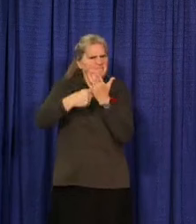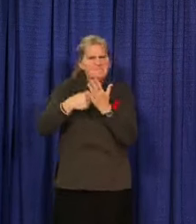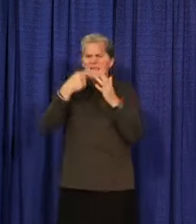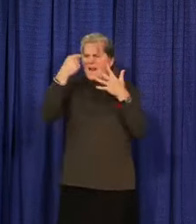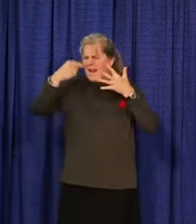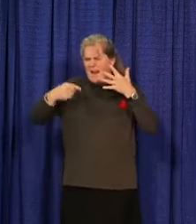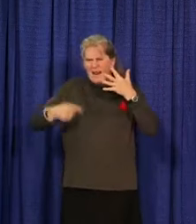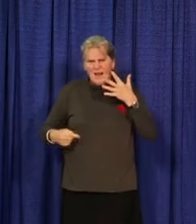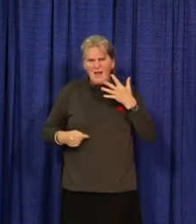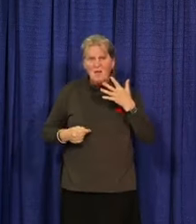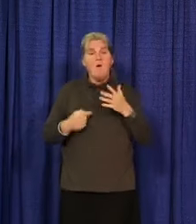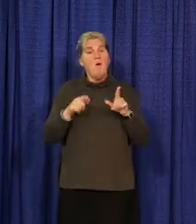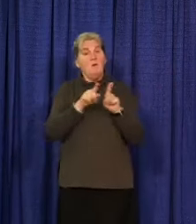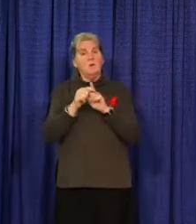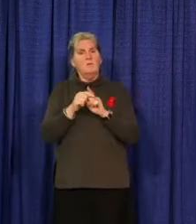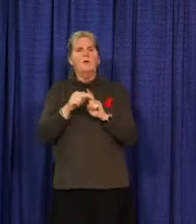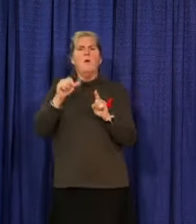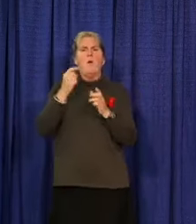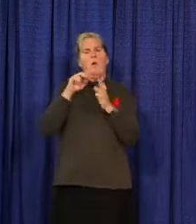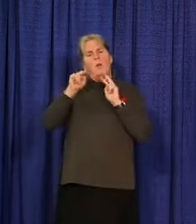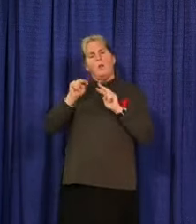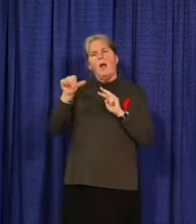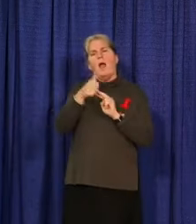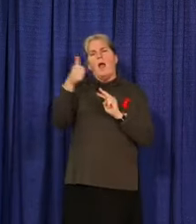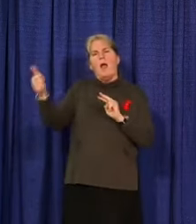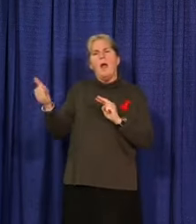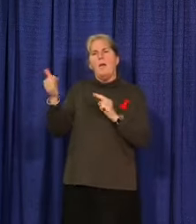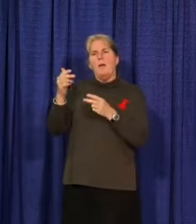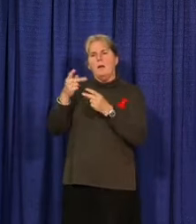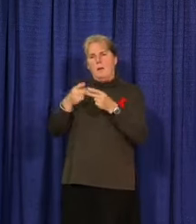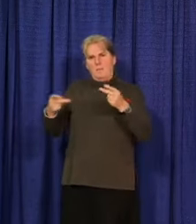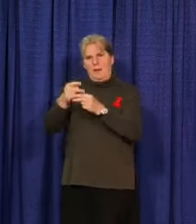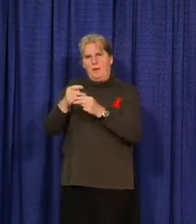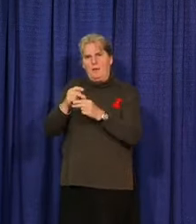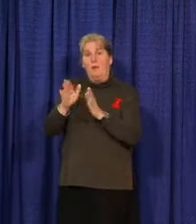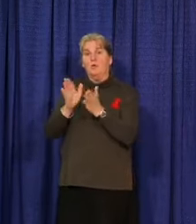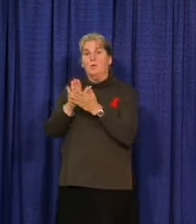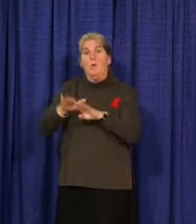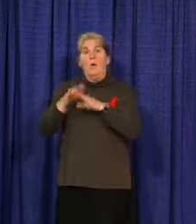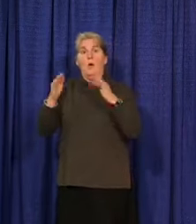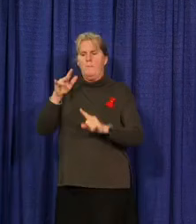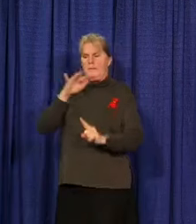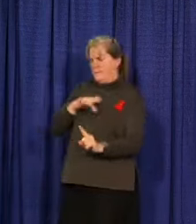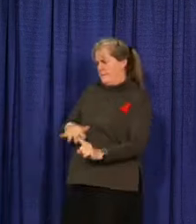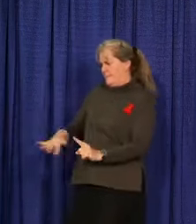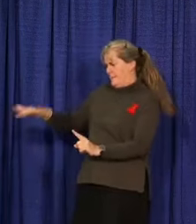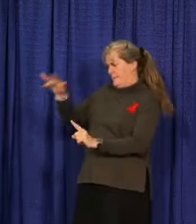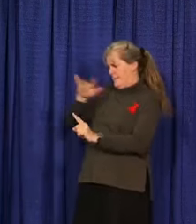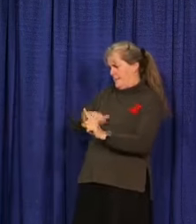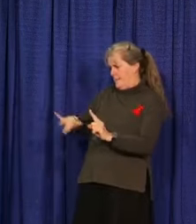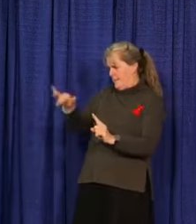And we have watched each other jurisdiction drug -- struggle with their own return to school and taking their learnings and